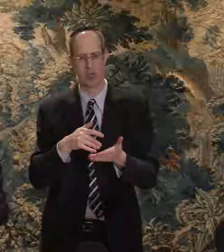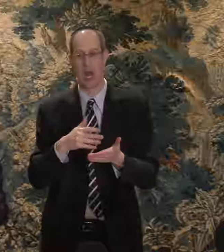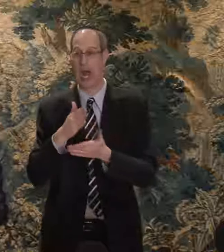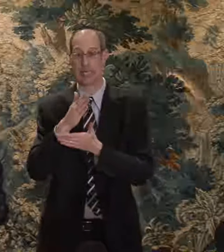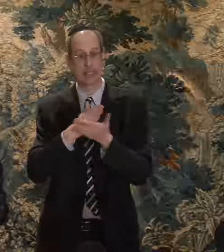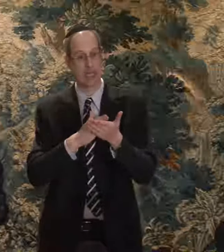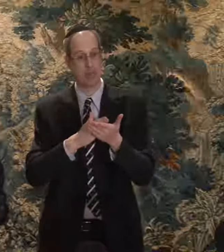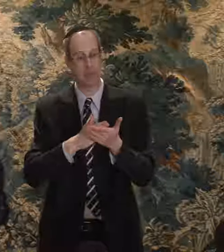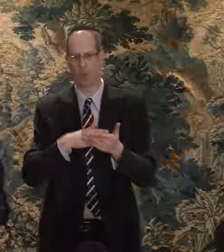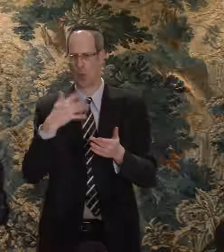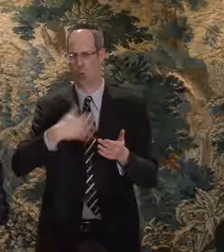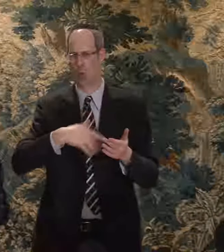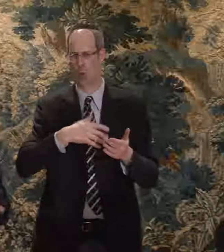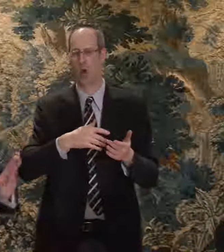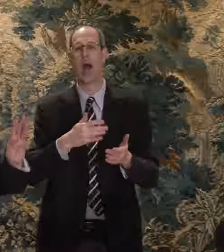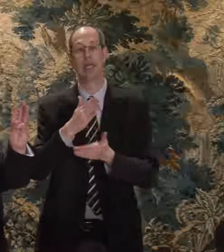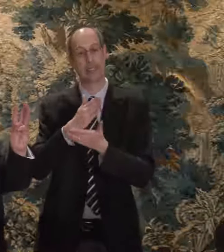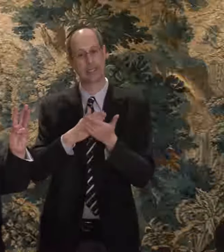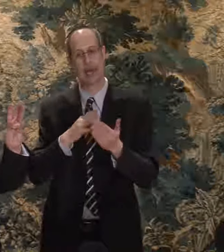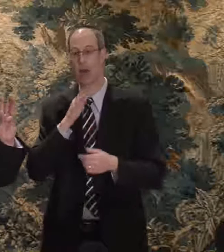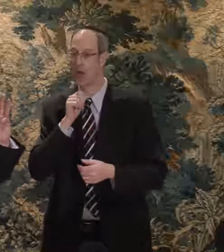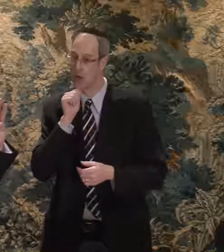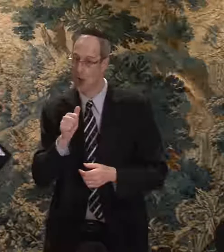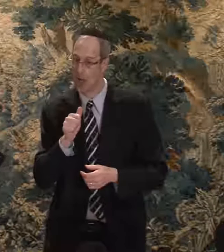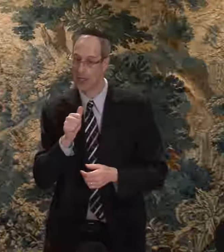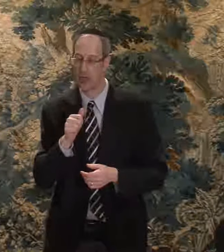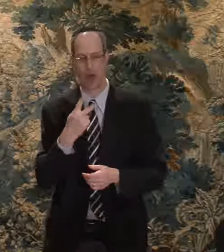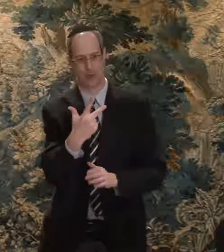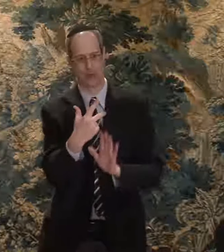the children but some of them were not and he gave three examples it's amazing